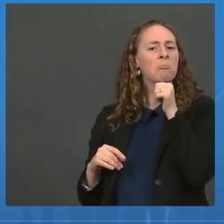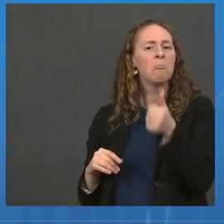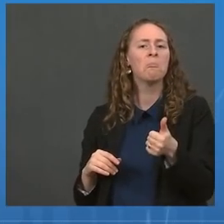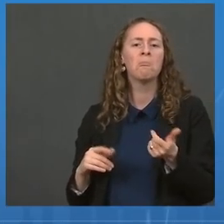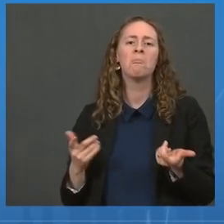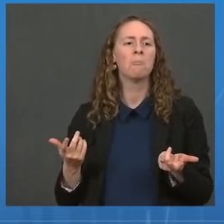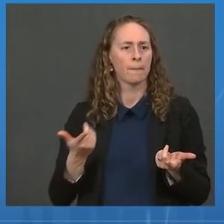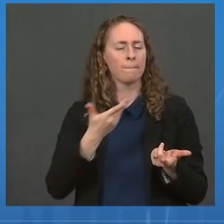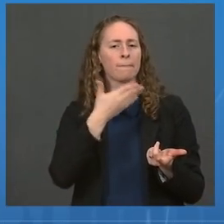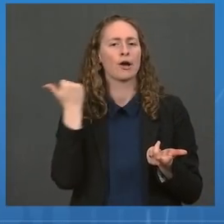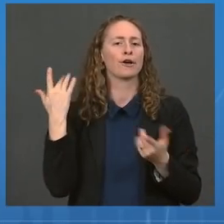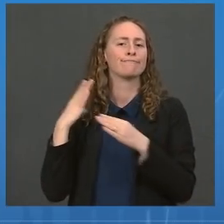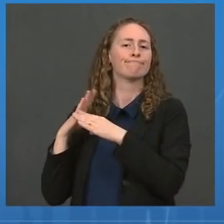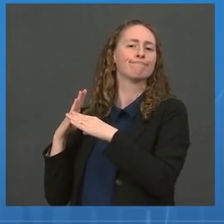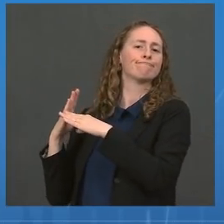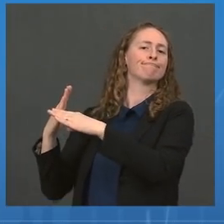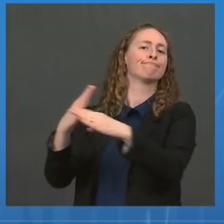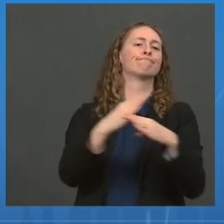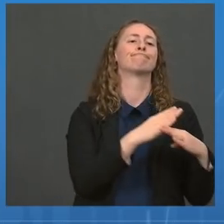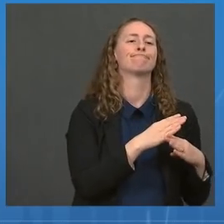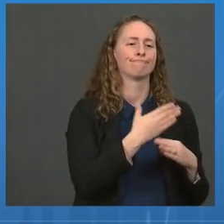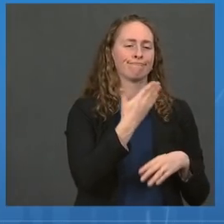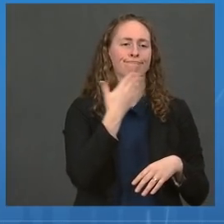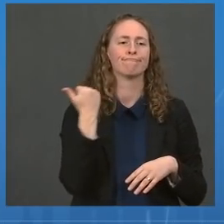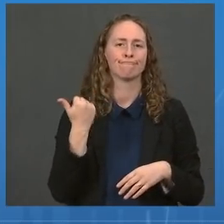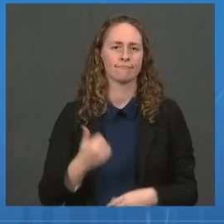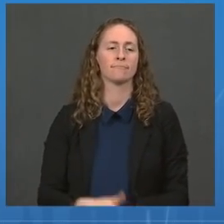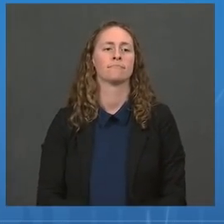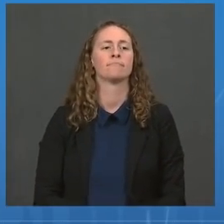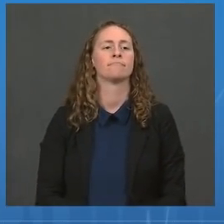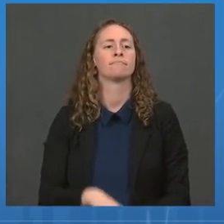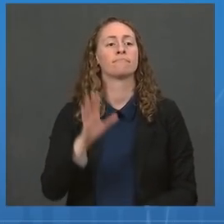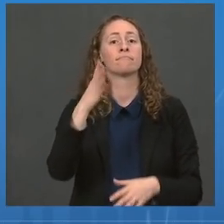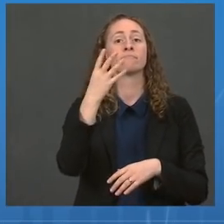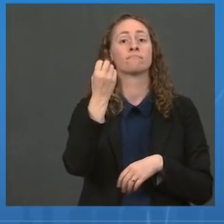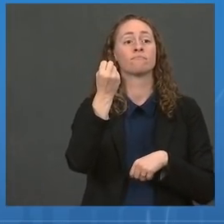a ten to eleven to twelve times less likelihood of being hospitalized,